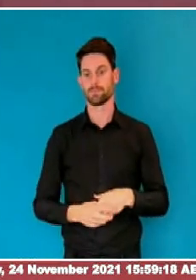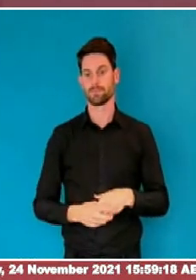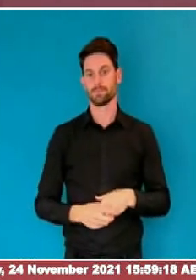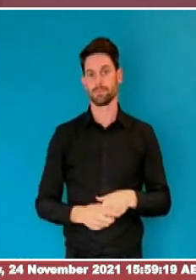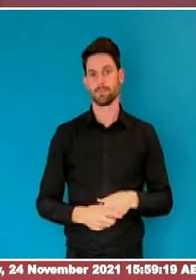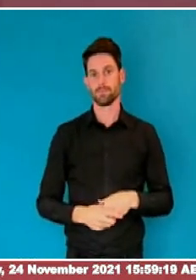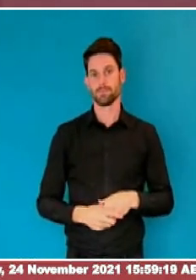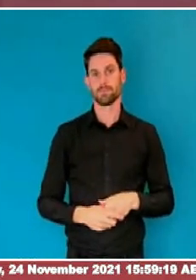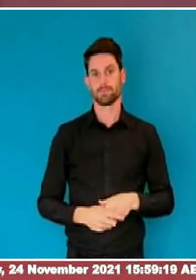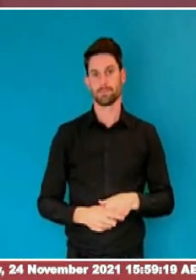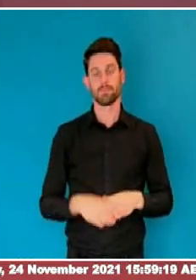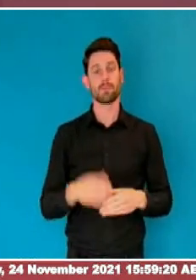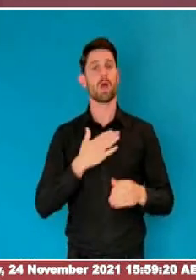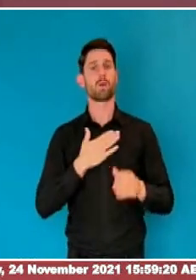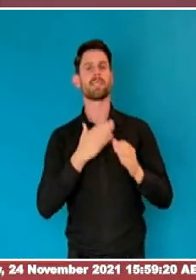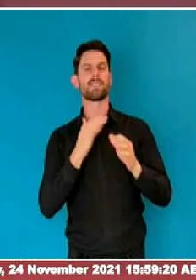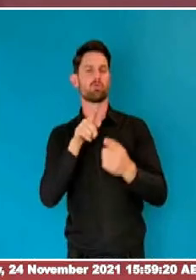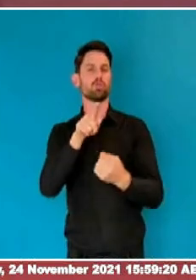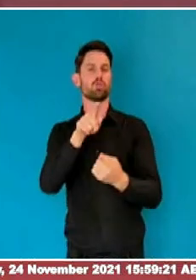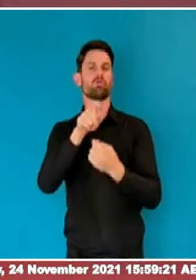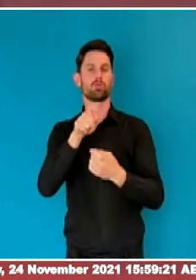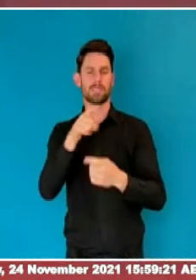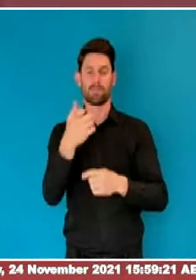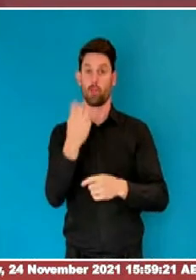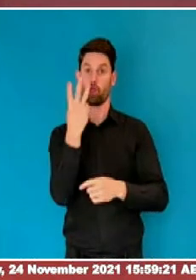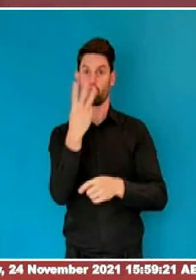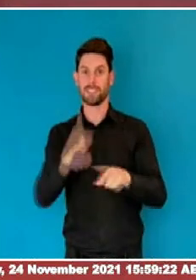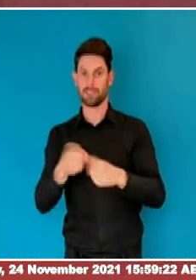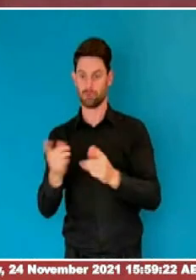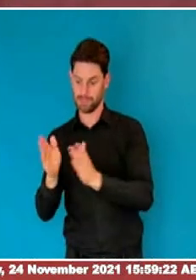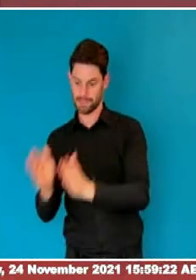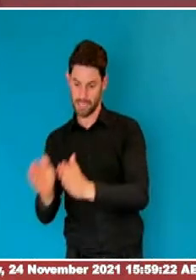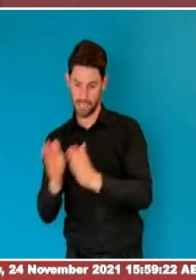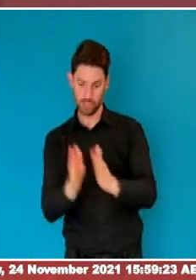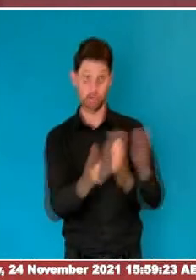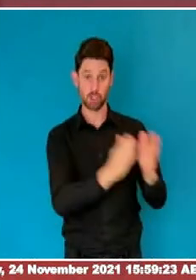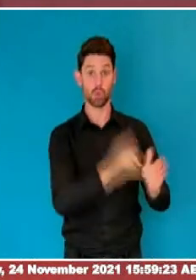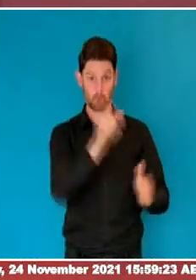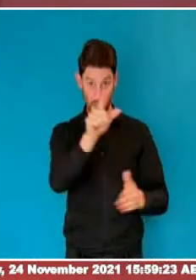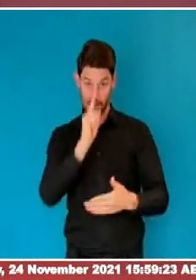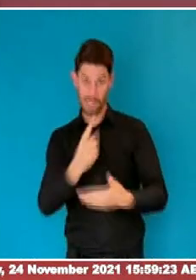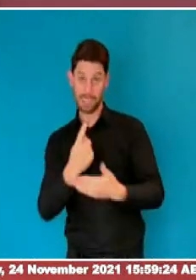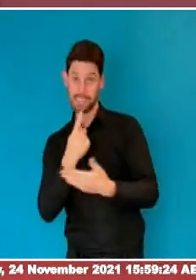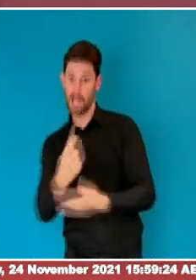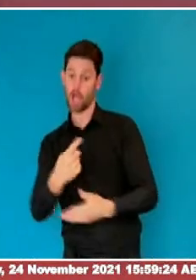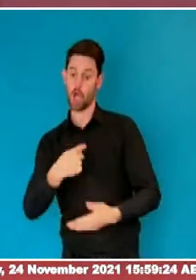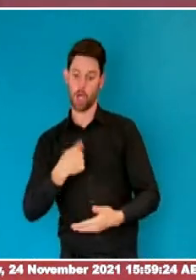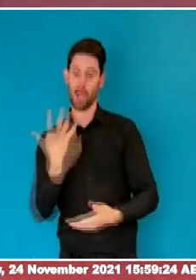recruitment. You can actually flag that you have a disability or you need an adjustment,